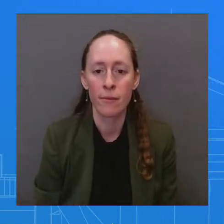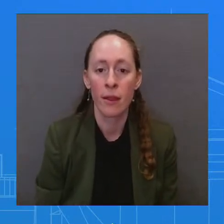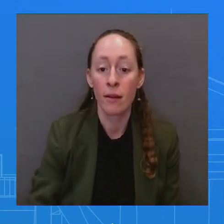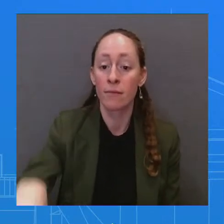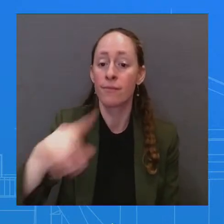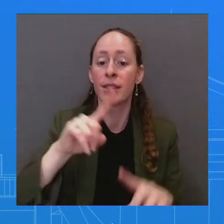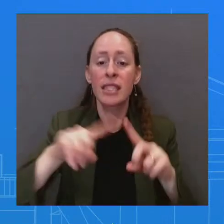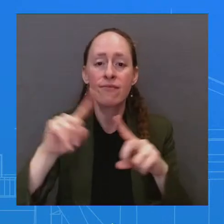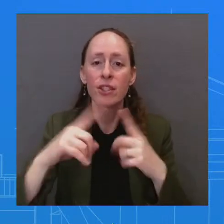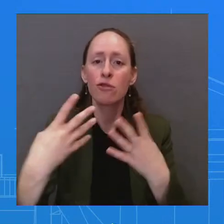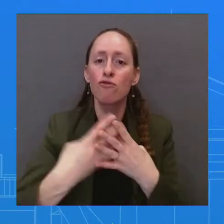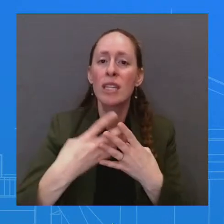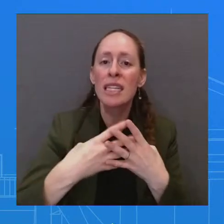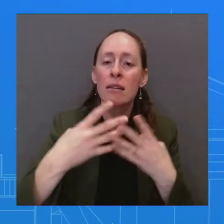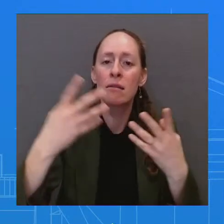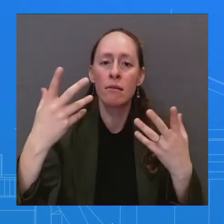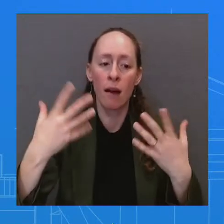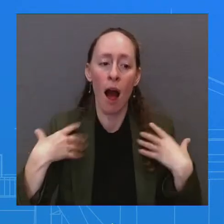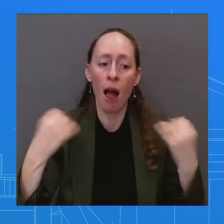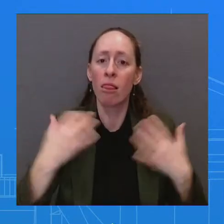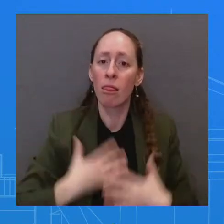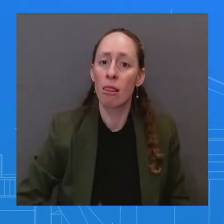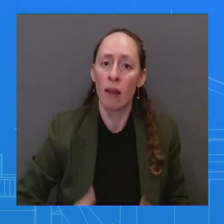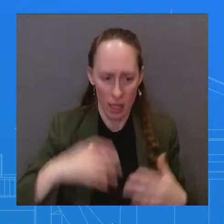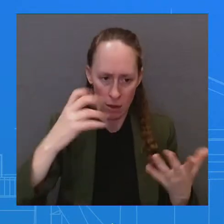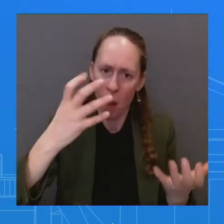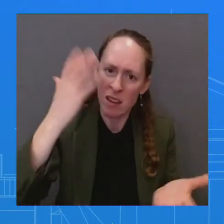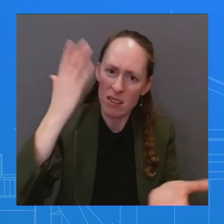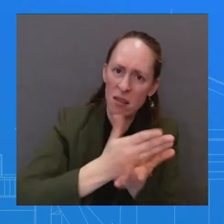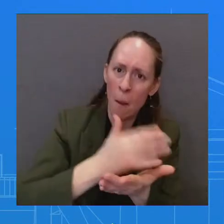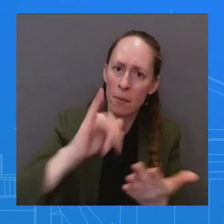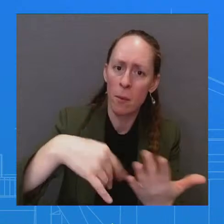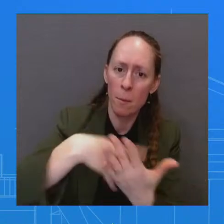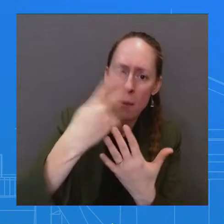all in the name of new tax welfare for wealthy special interests.